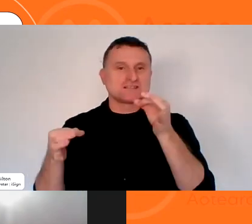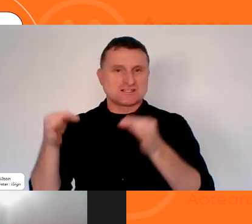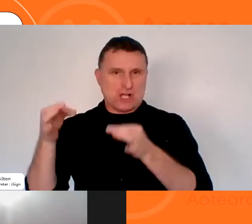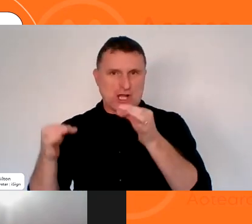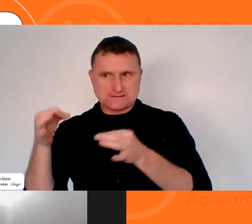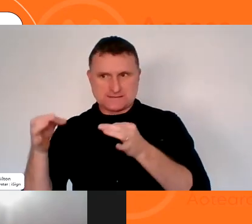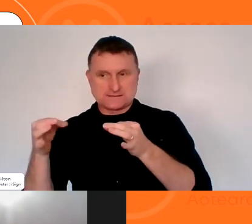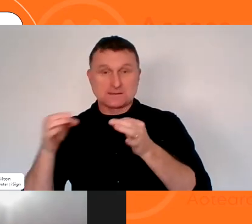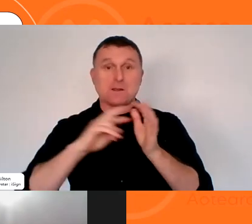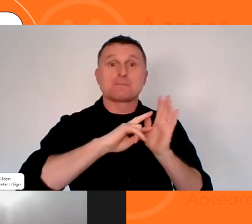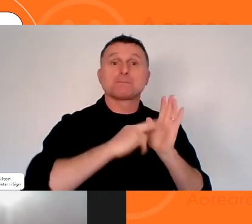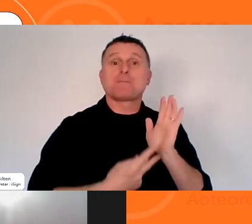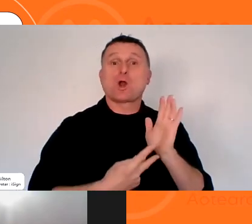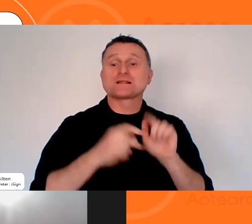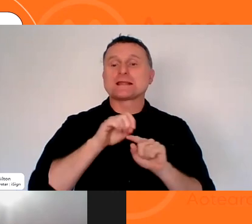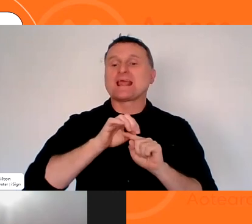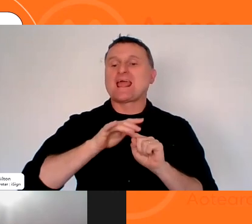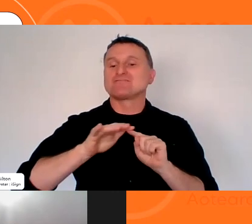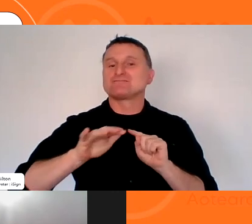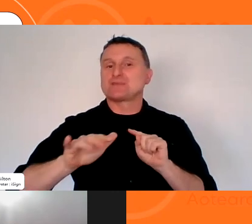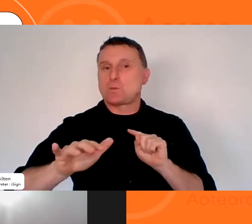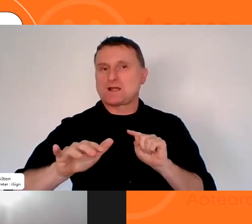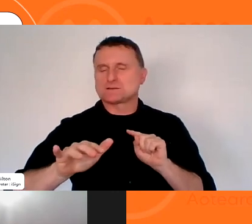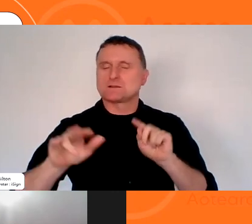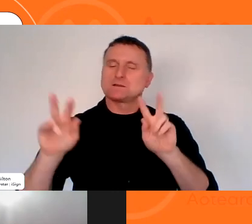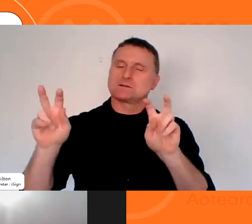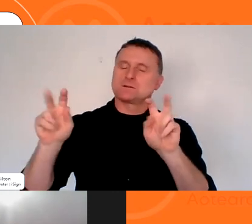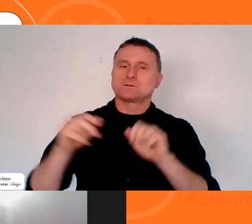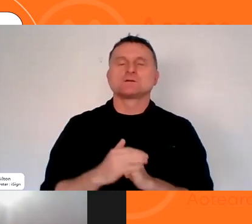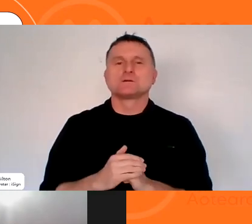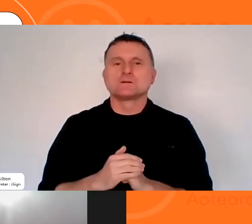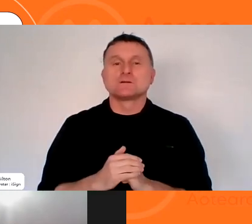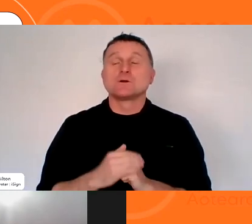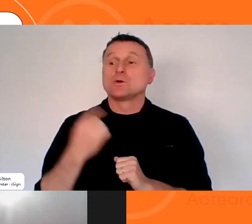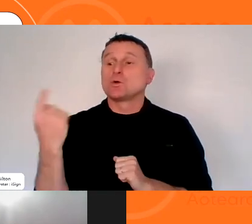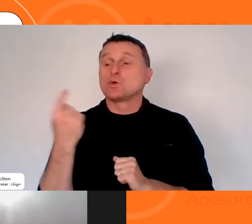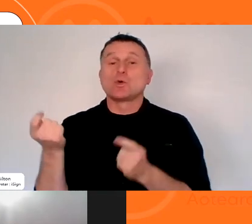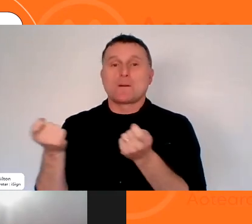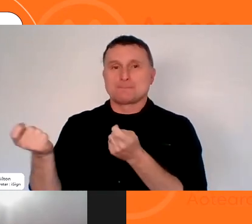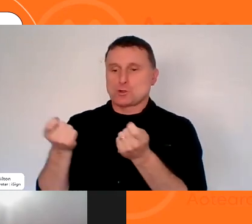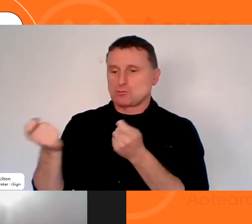and such like. Moderating this kōrero is Zandra. Zandra is the